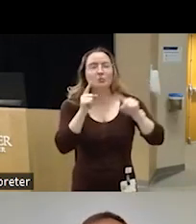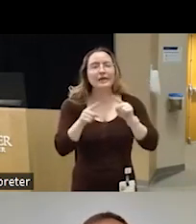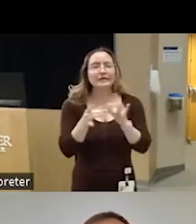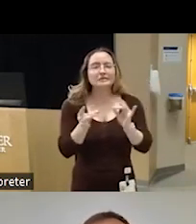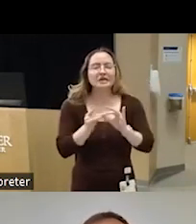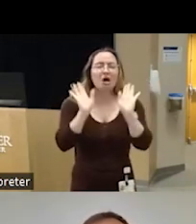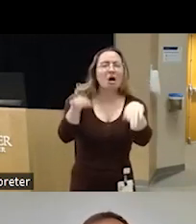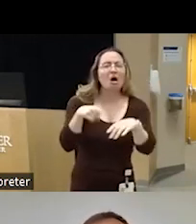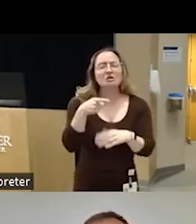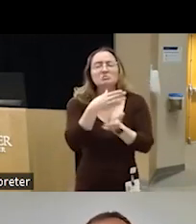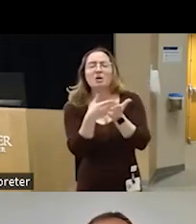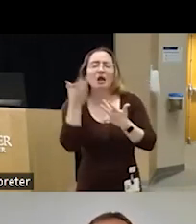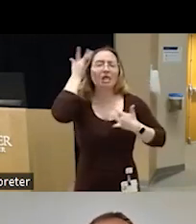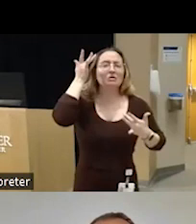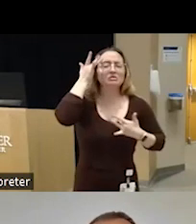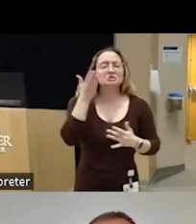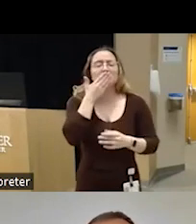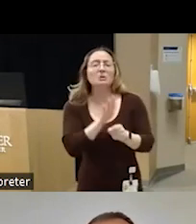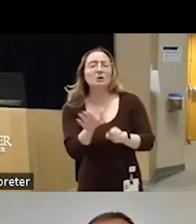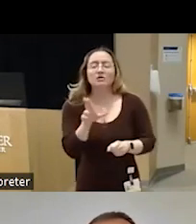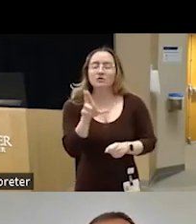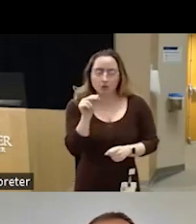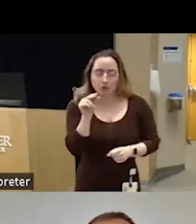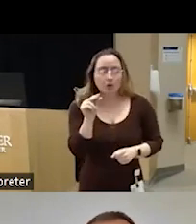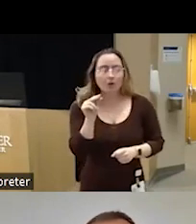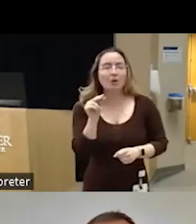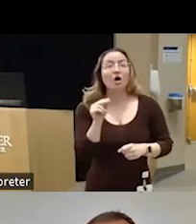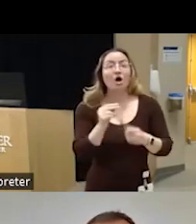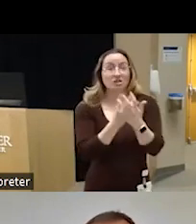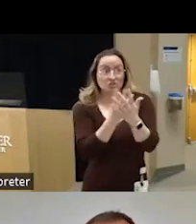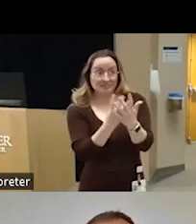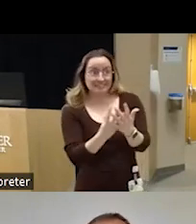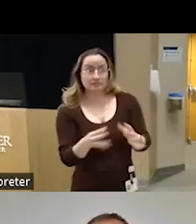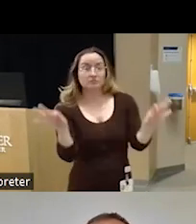and Cover. So it's not just screen. We also need to intervene especially in